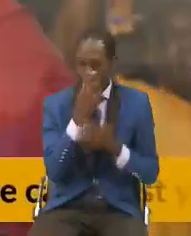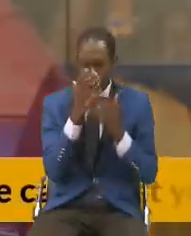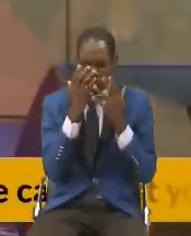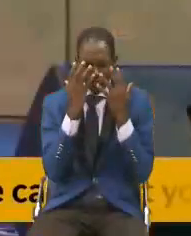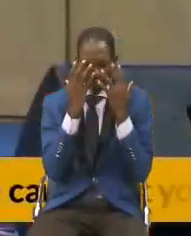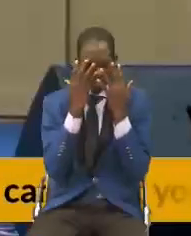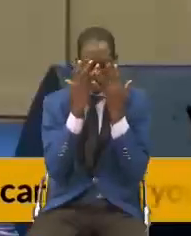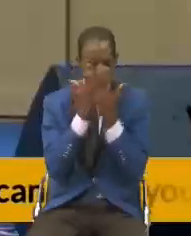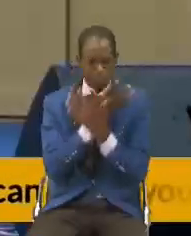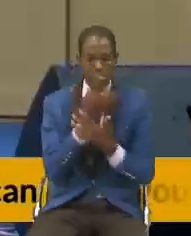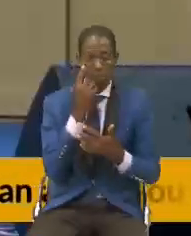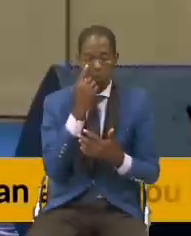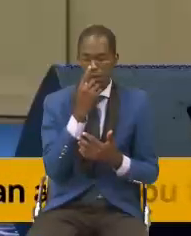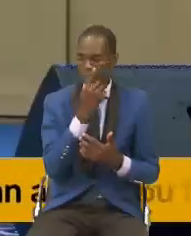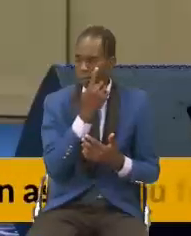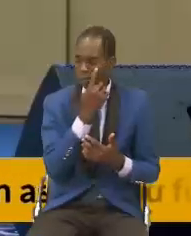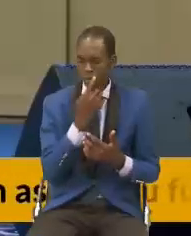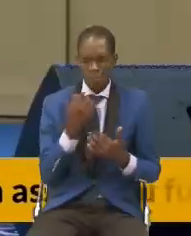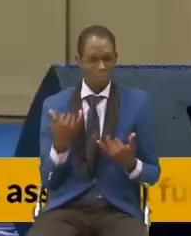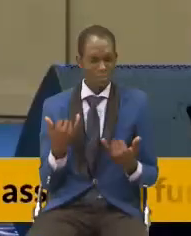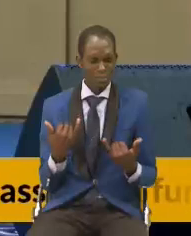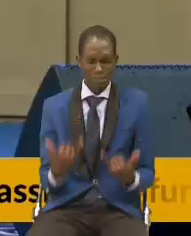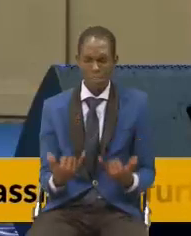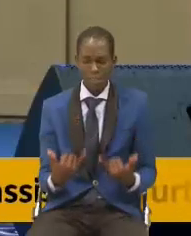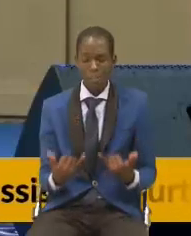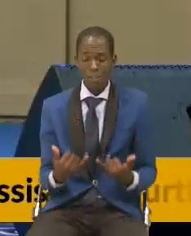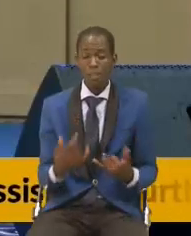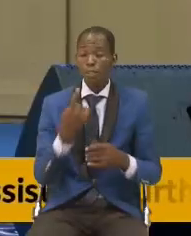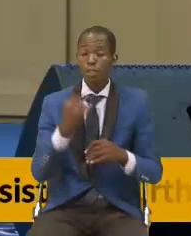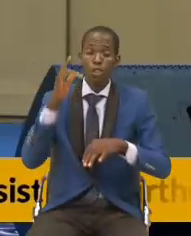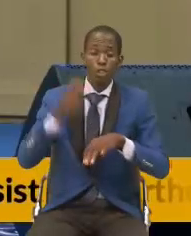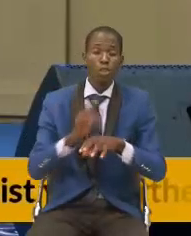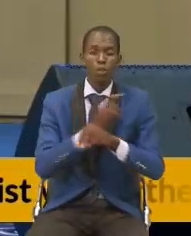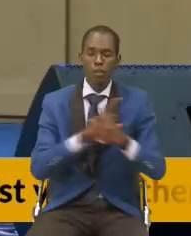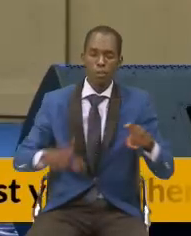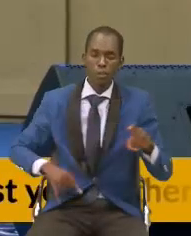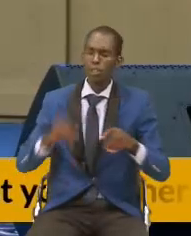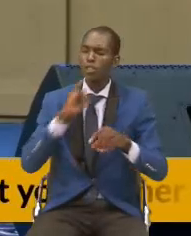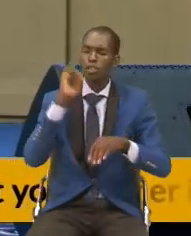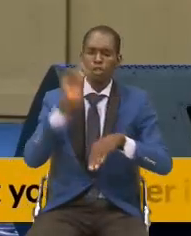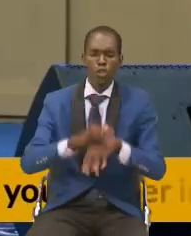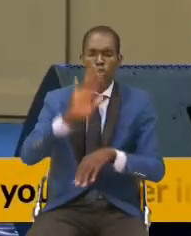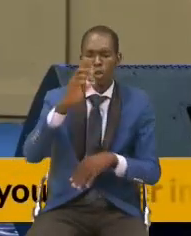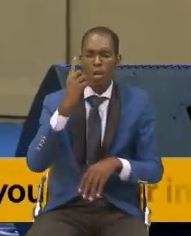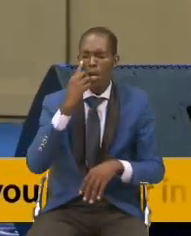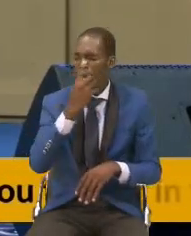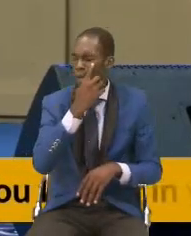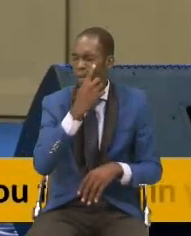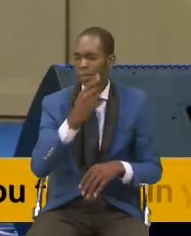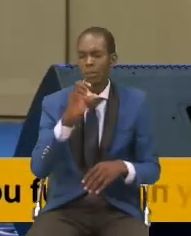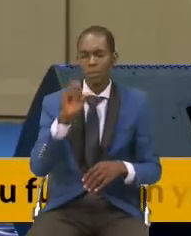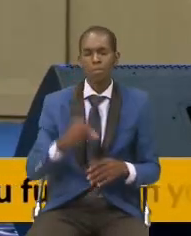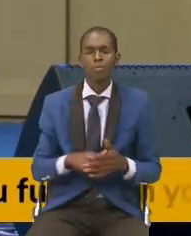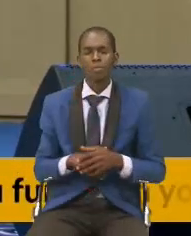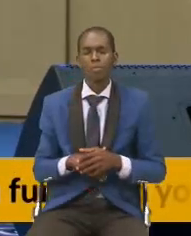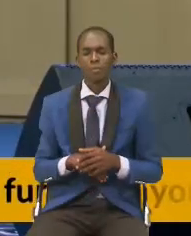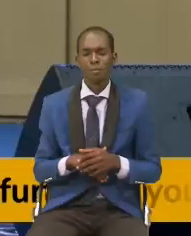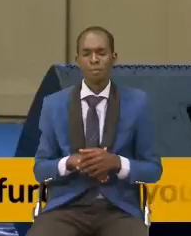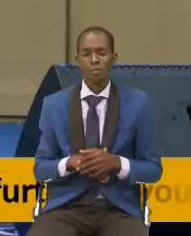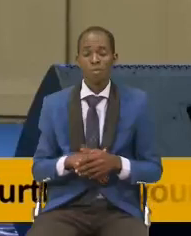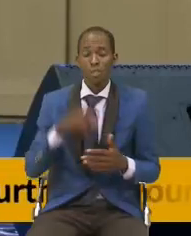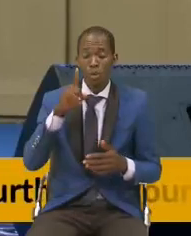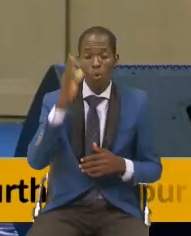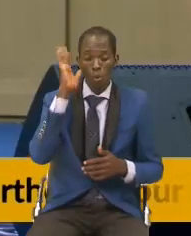blind eyes dream my eyes right now the touch of the lord is on your eyes